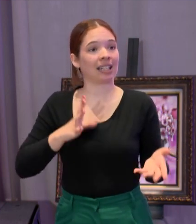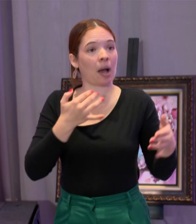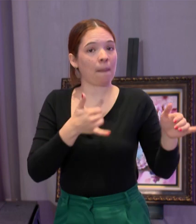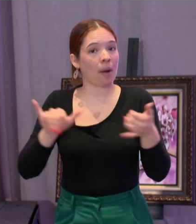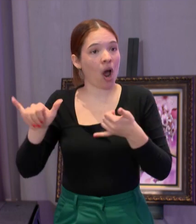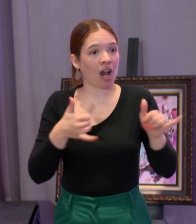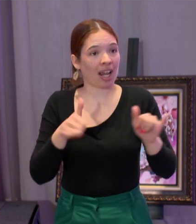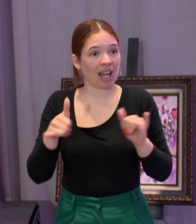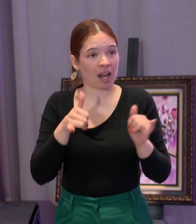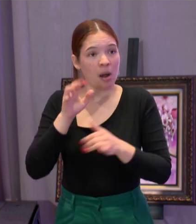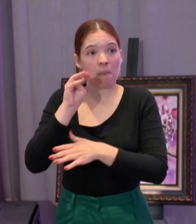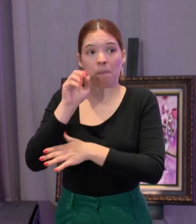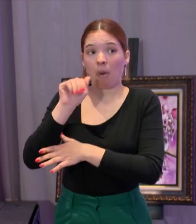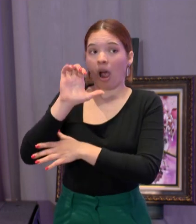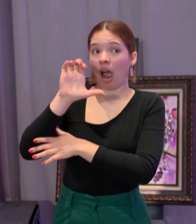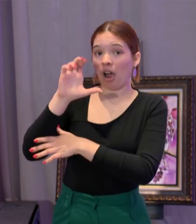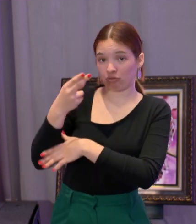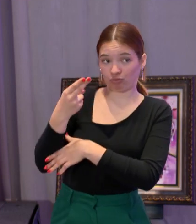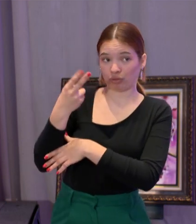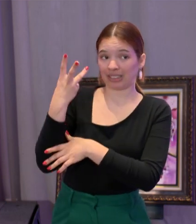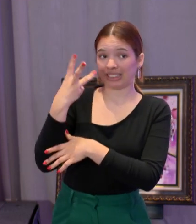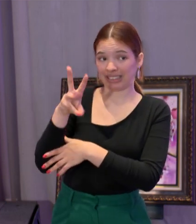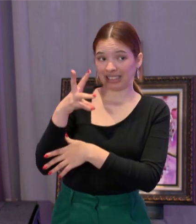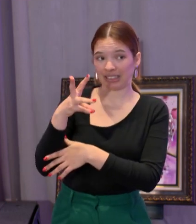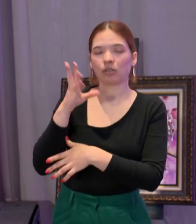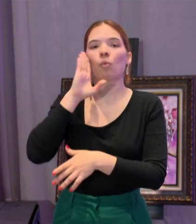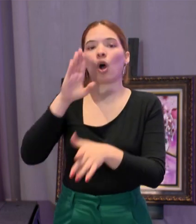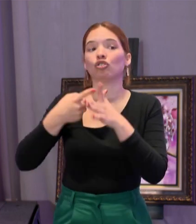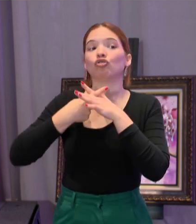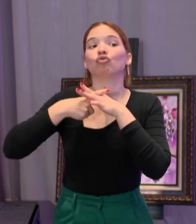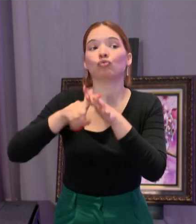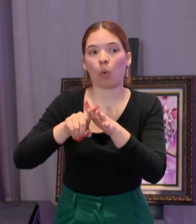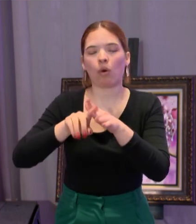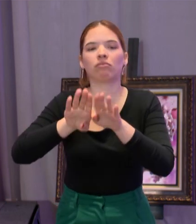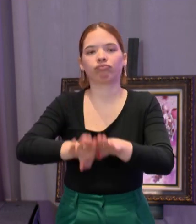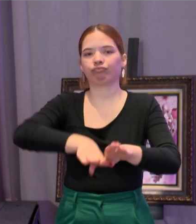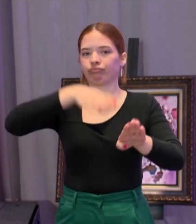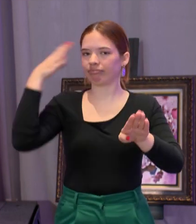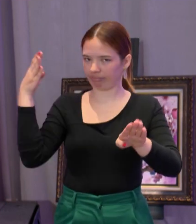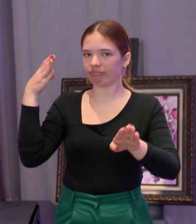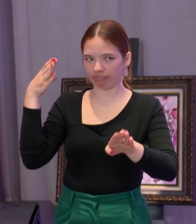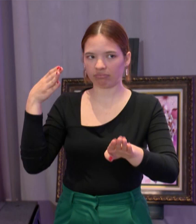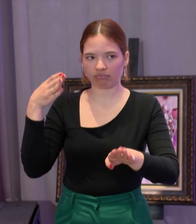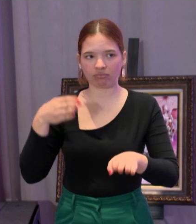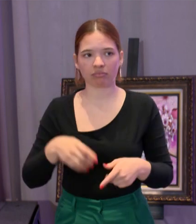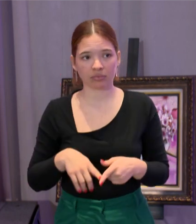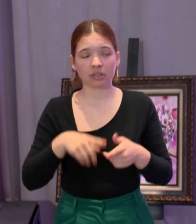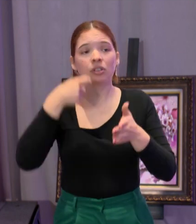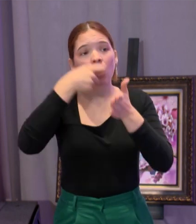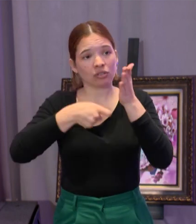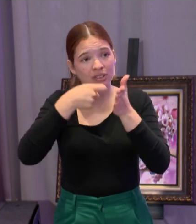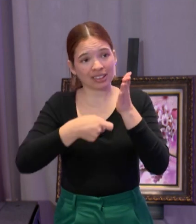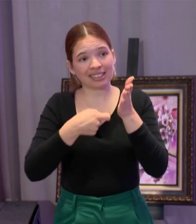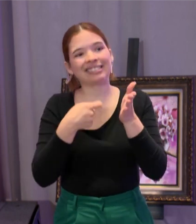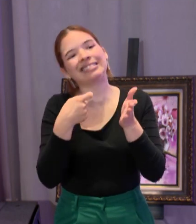MARCH 15th. IT WILL BE A BIGGER KICKOFF THAN EVER. THIS IS ONE OF OUR FEW EVENTS THAT WE DO THAT DOES COST MONEY